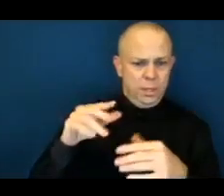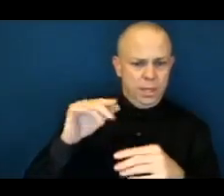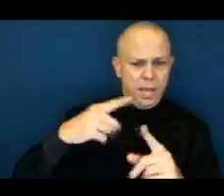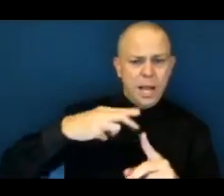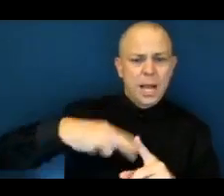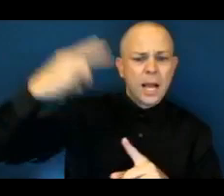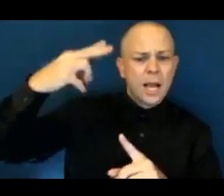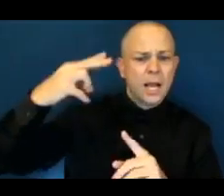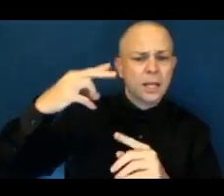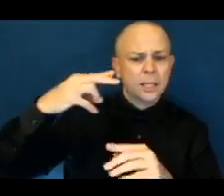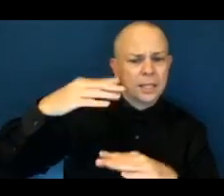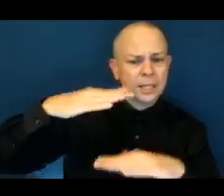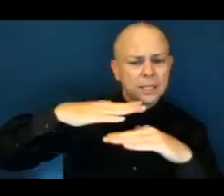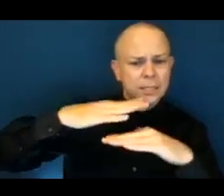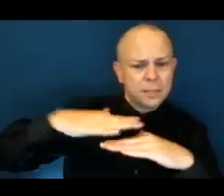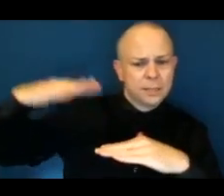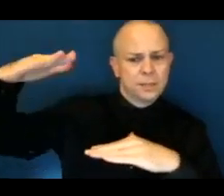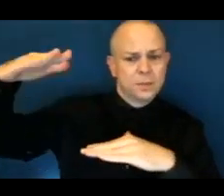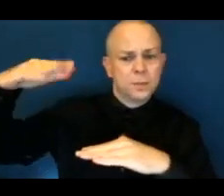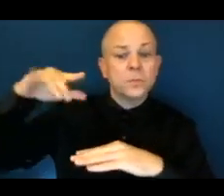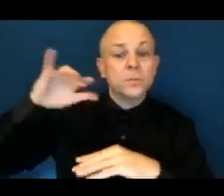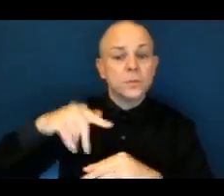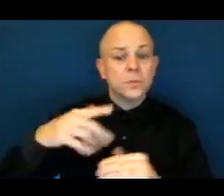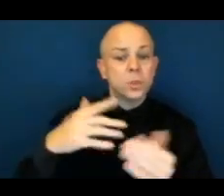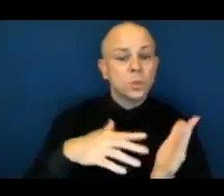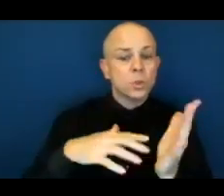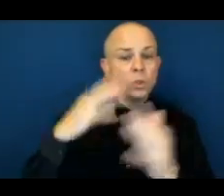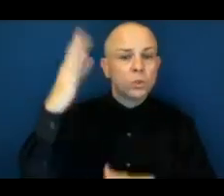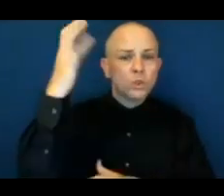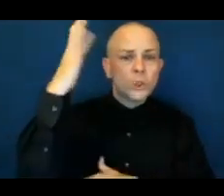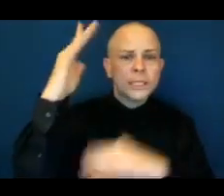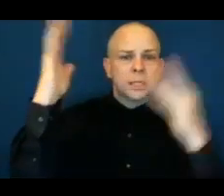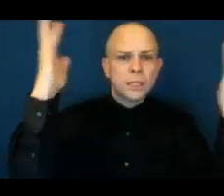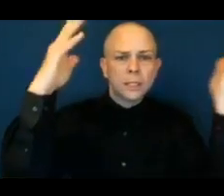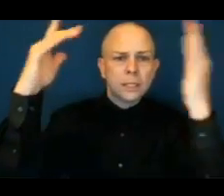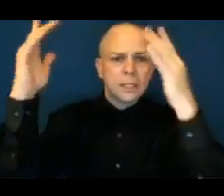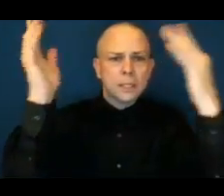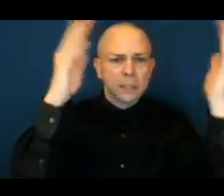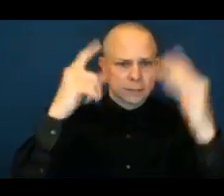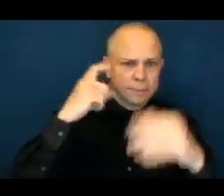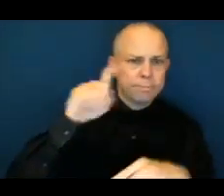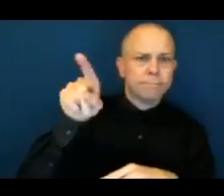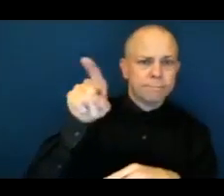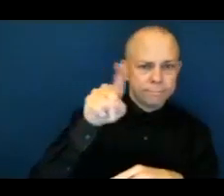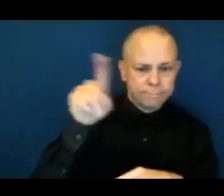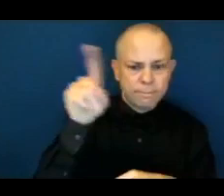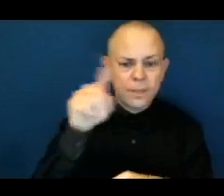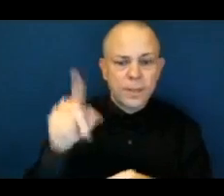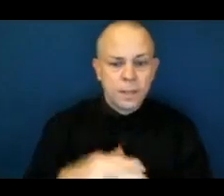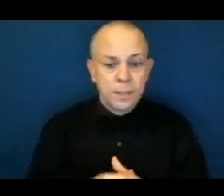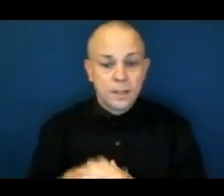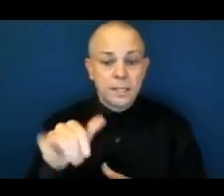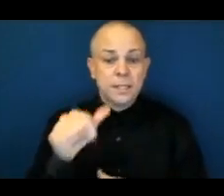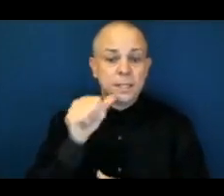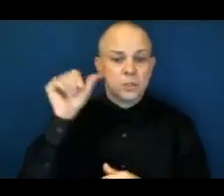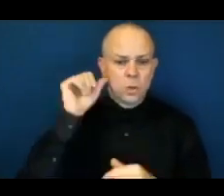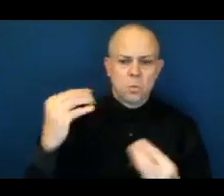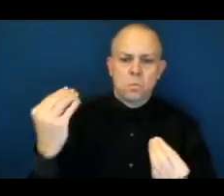trees fall i expect uh gusts not quite as strong as yesterday but still strong enough 25 to 40 mile an hour gusts